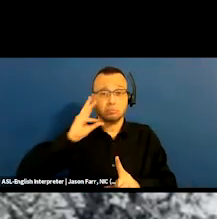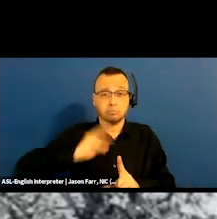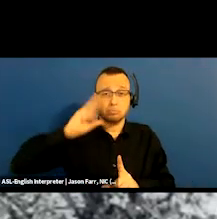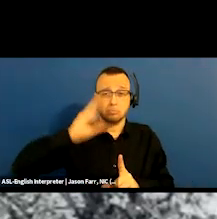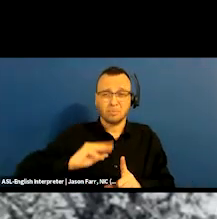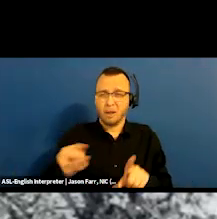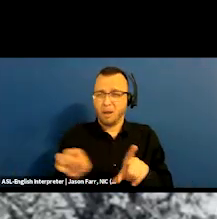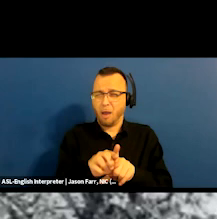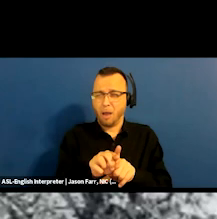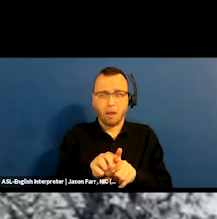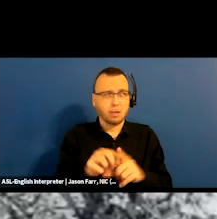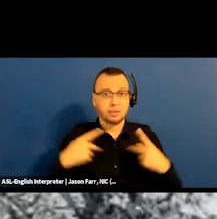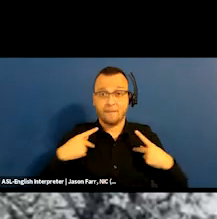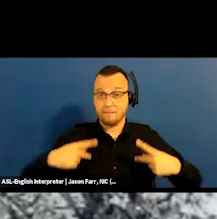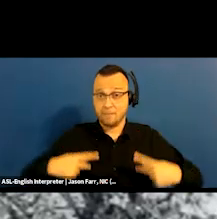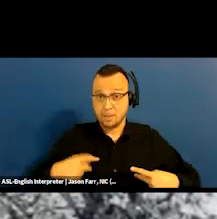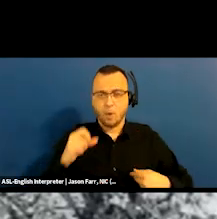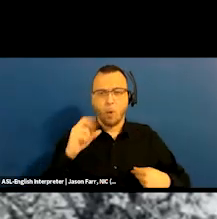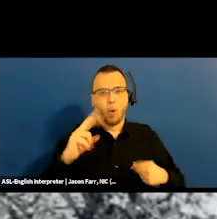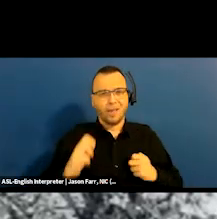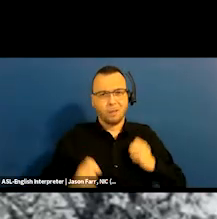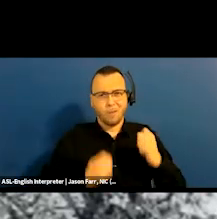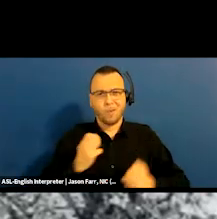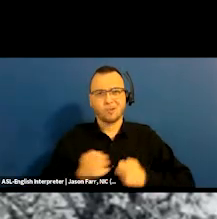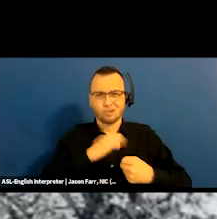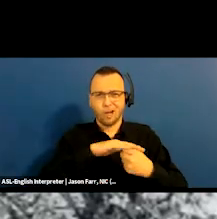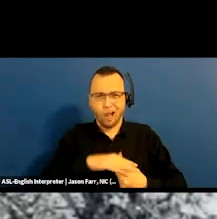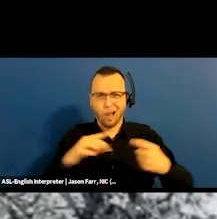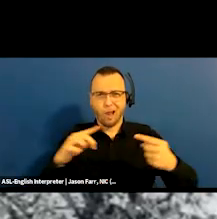trauma includes three key elements. It's going to be an event,